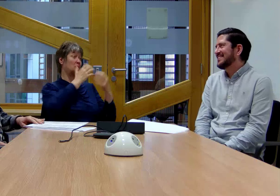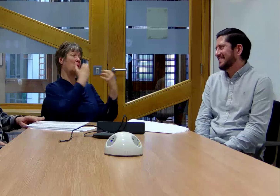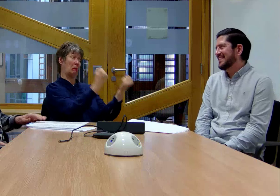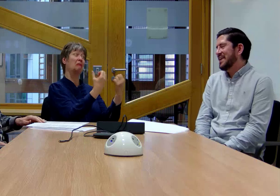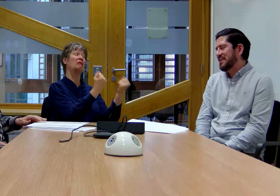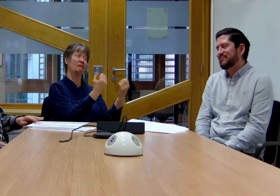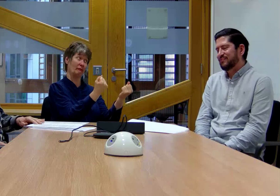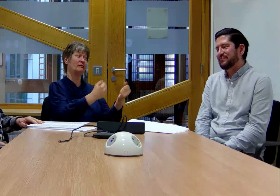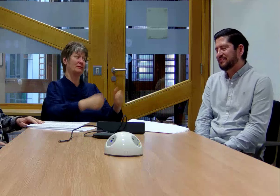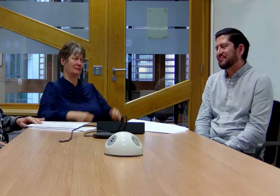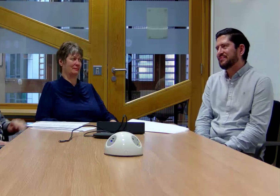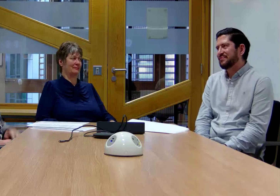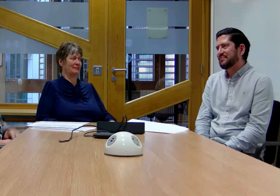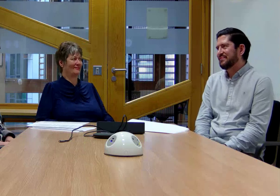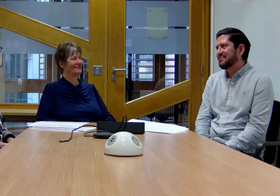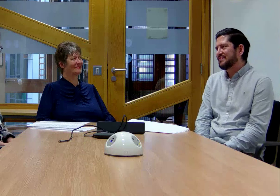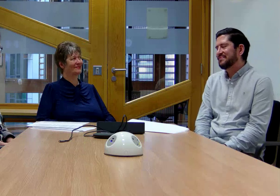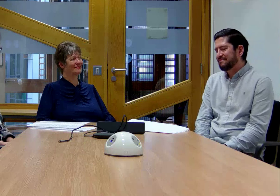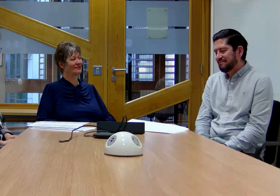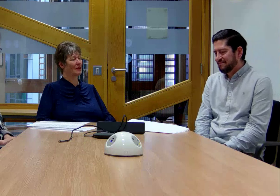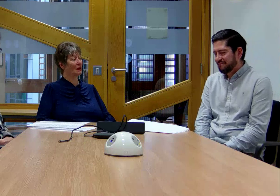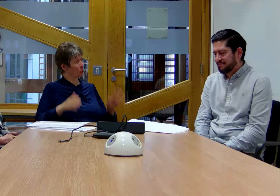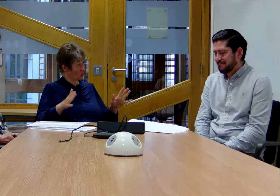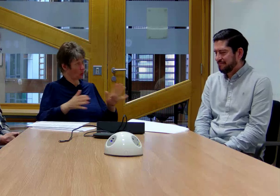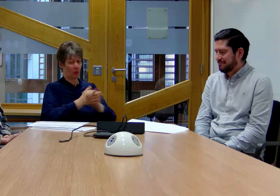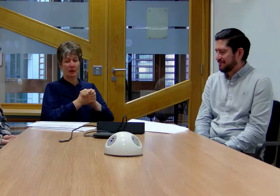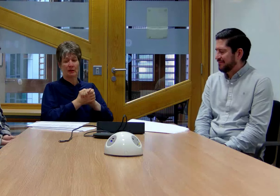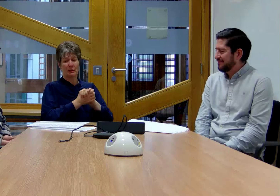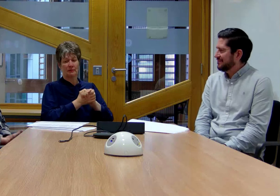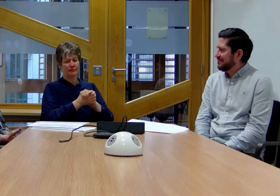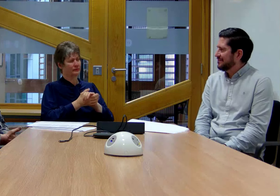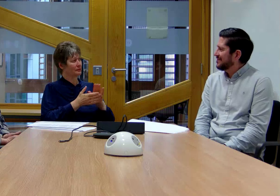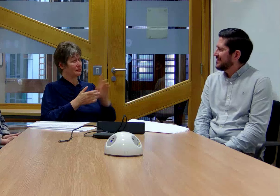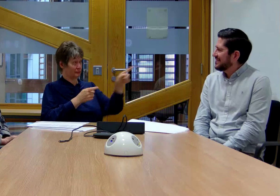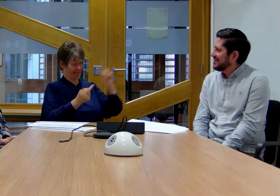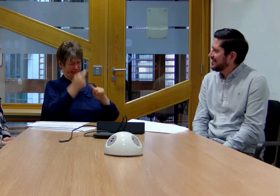So stereotypes!